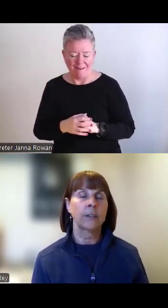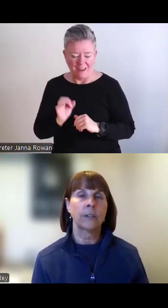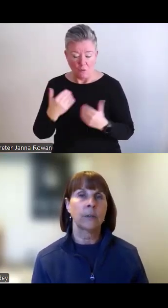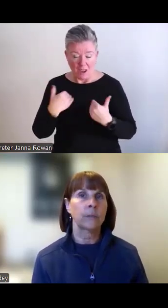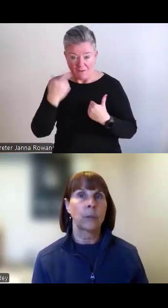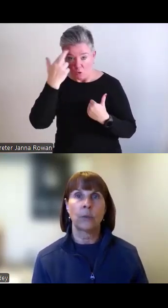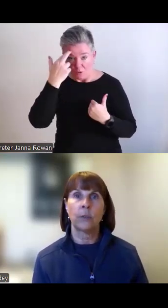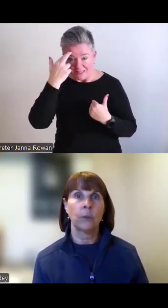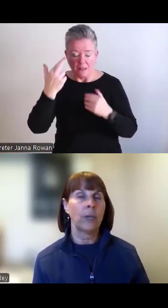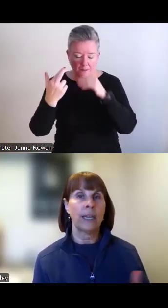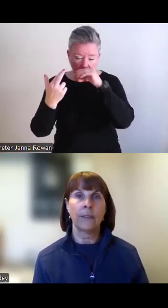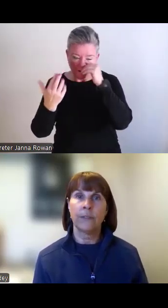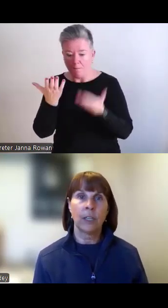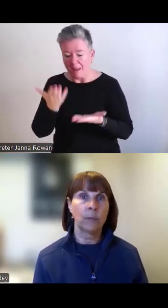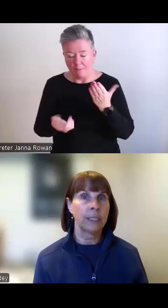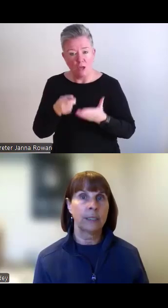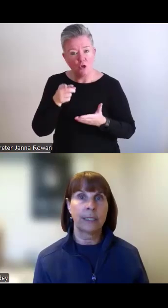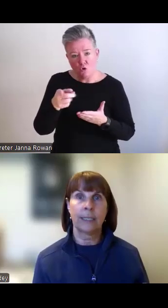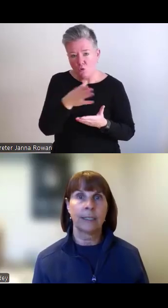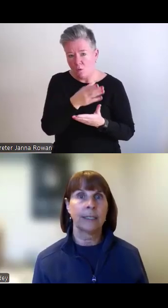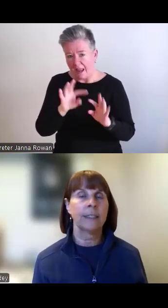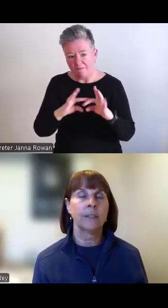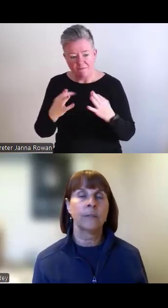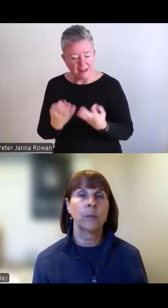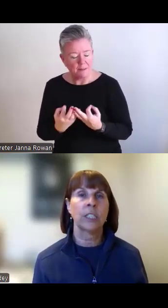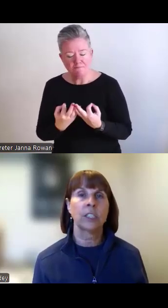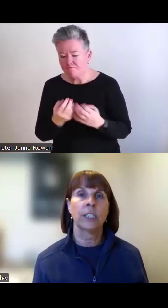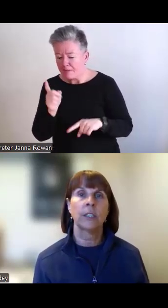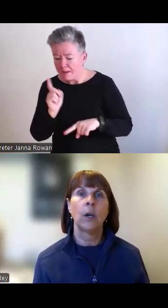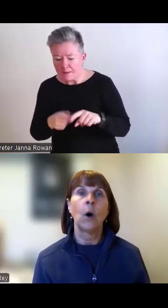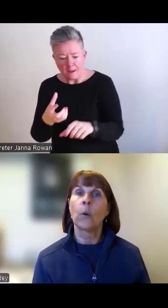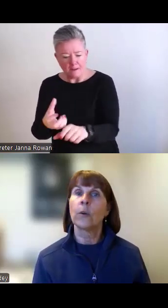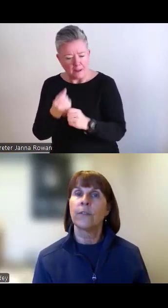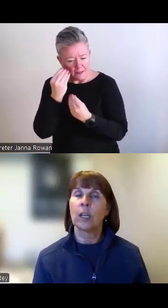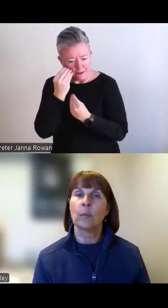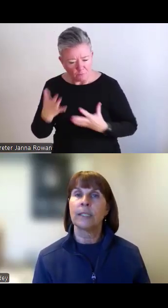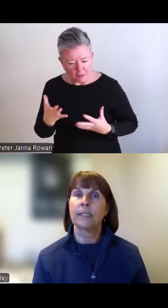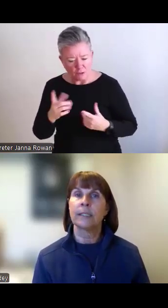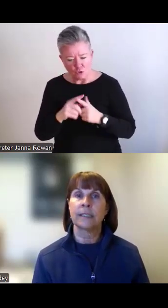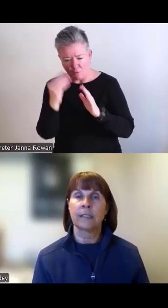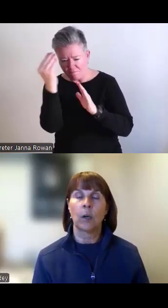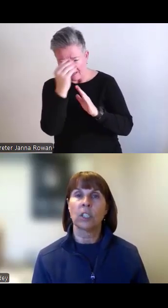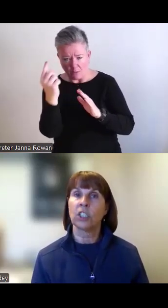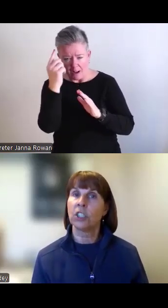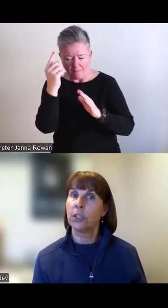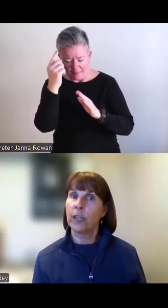either both you and the family can't get the information or the family does not want to